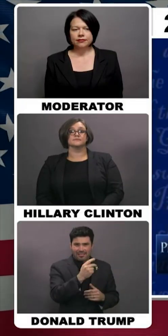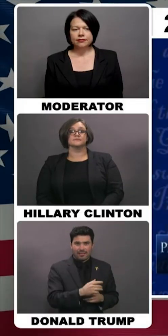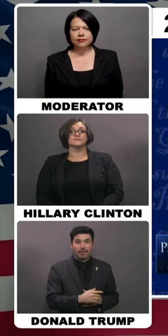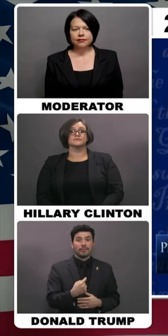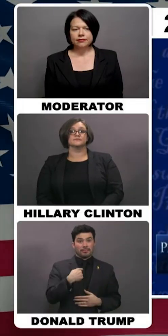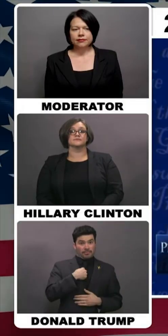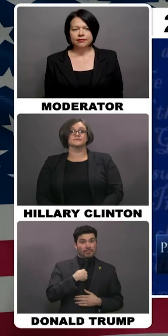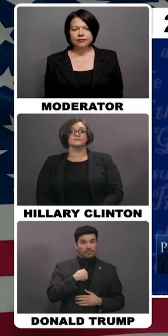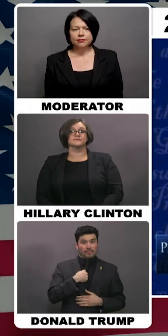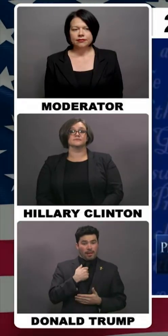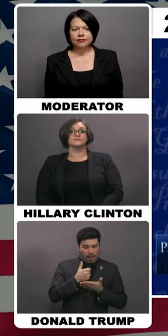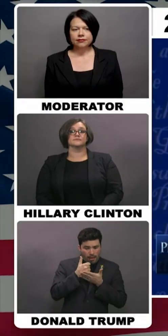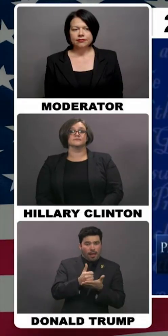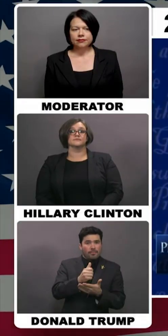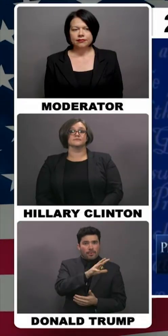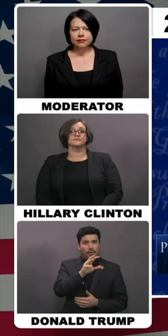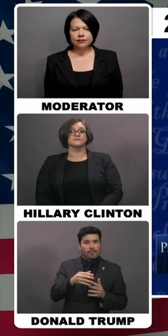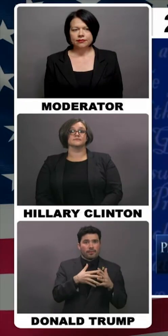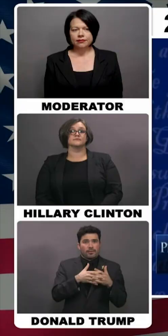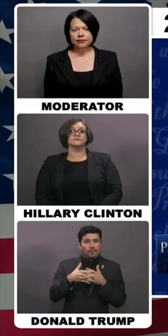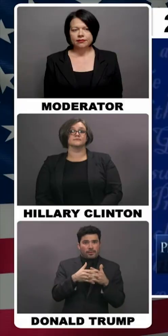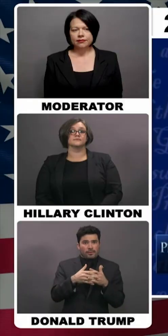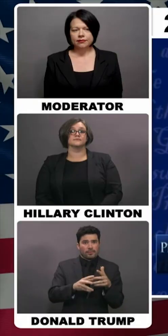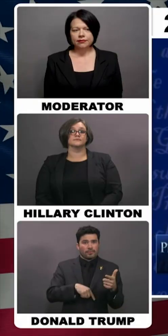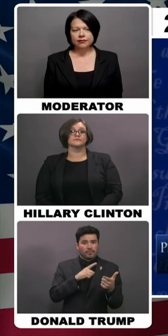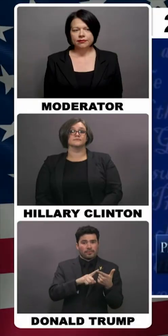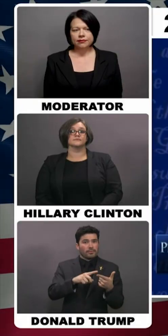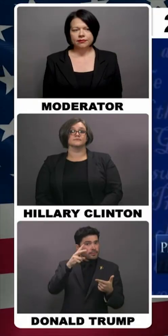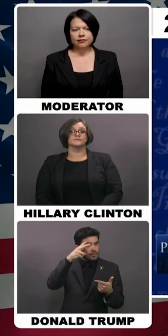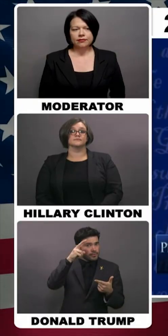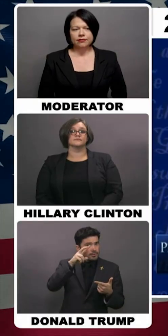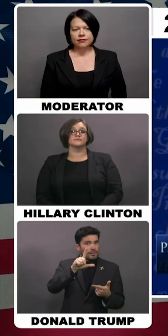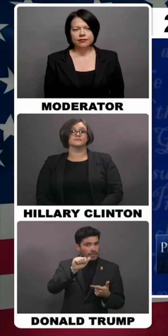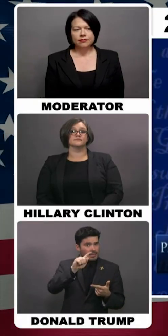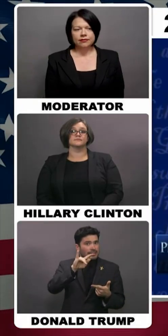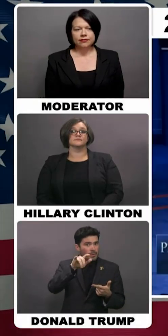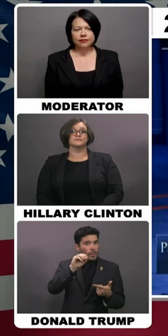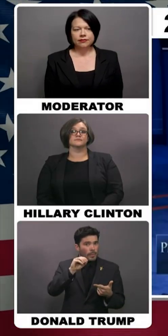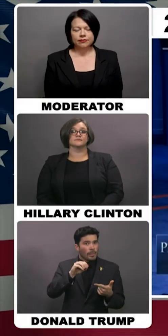I'm gonna help the Latinos, Hispanics, I am going to help the inner cities.